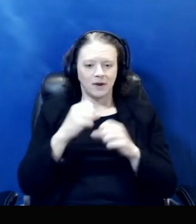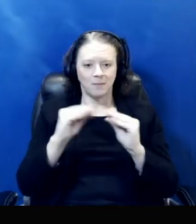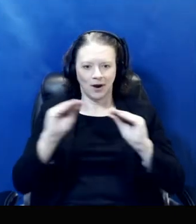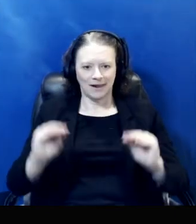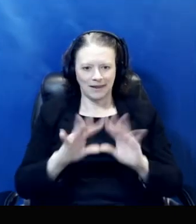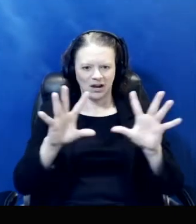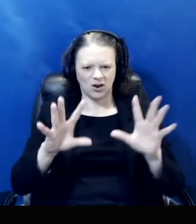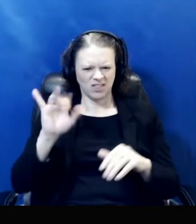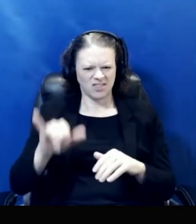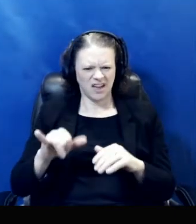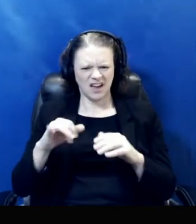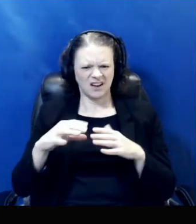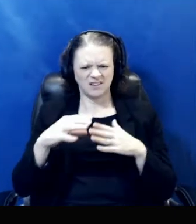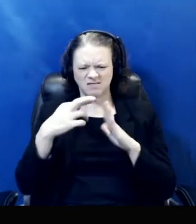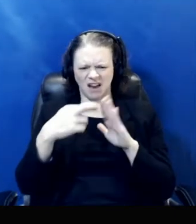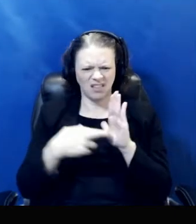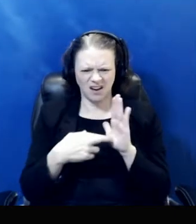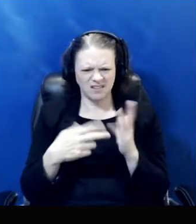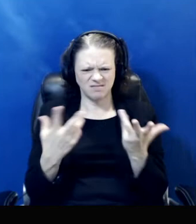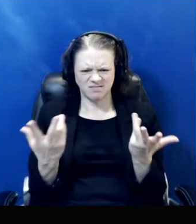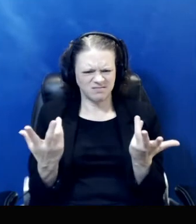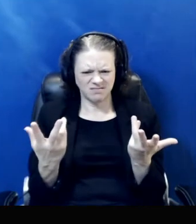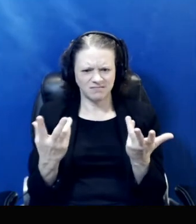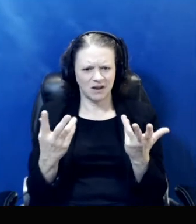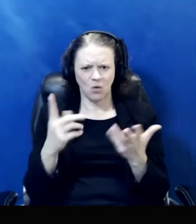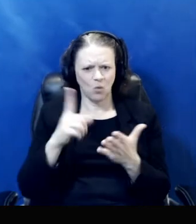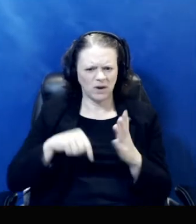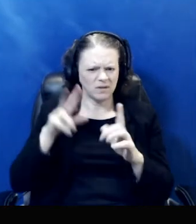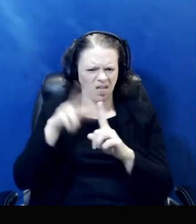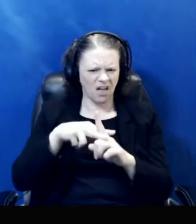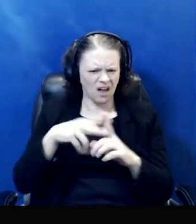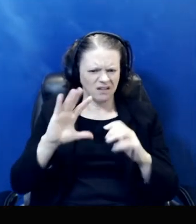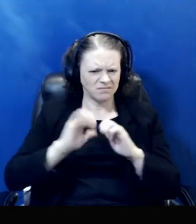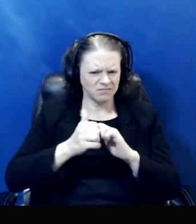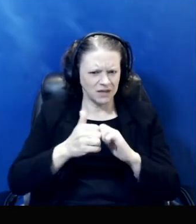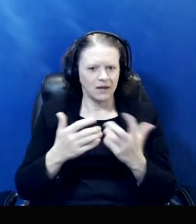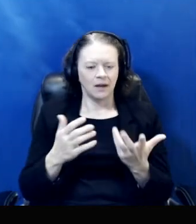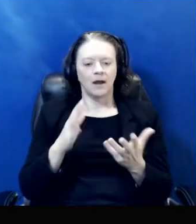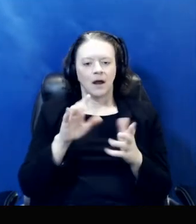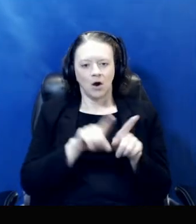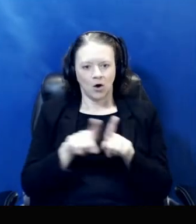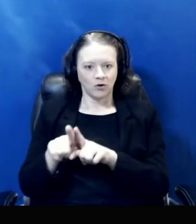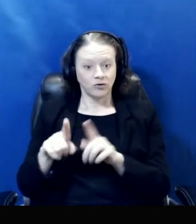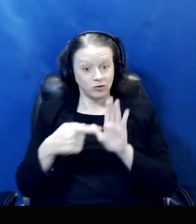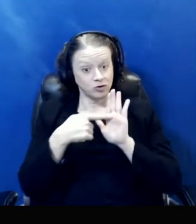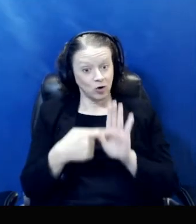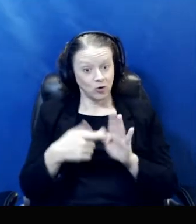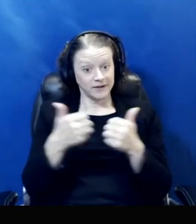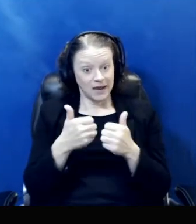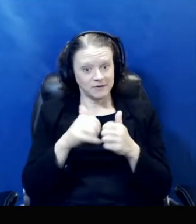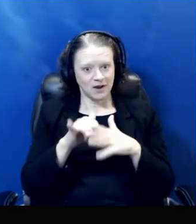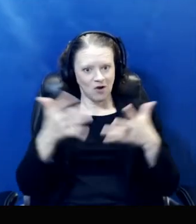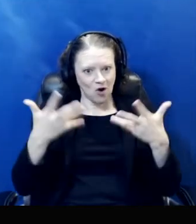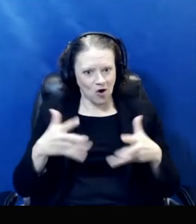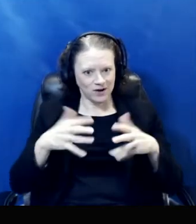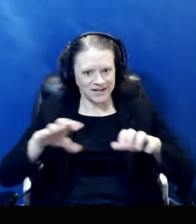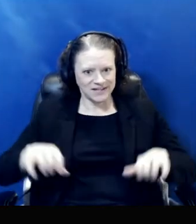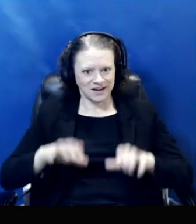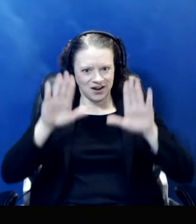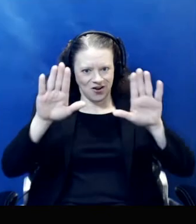but also showcase games that have already done an awesome job of implementing features or mechanisms that the XAGs address,